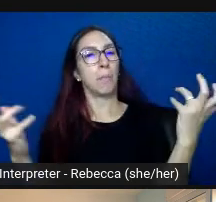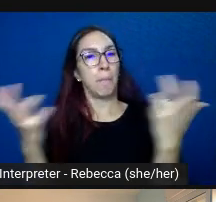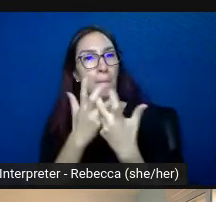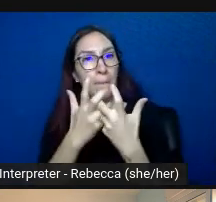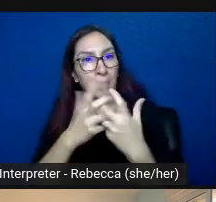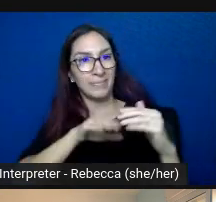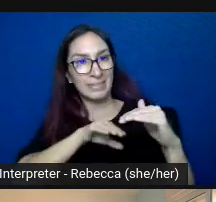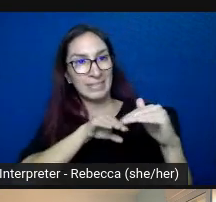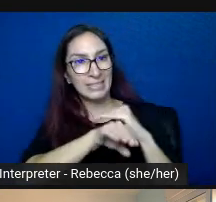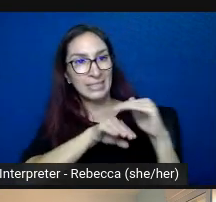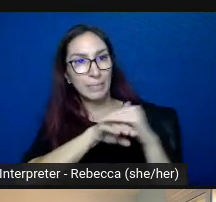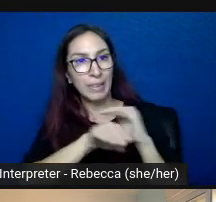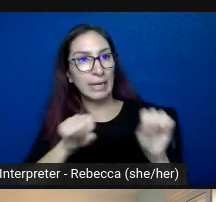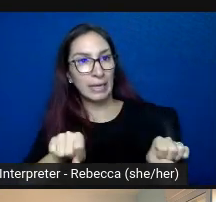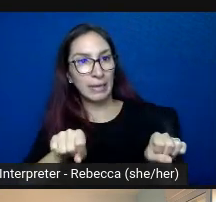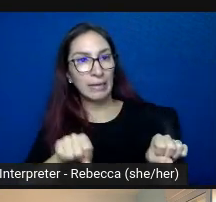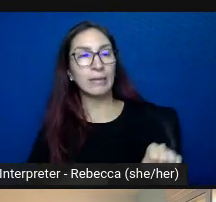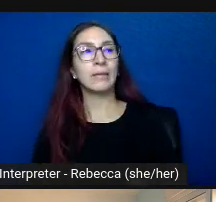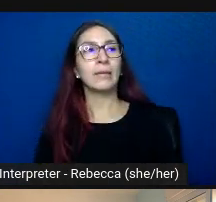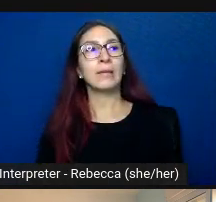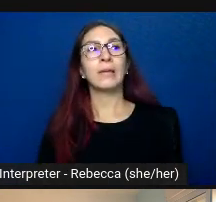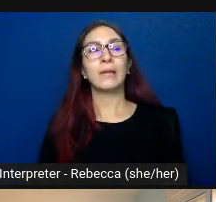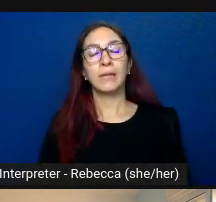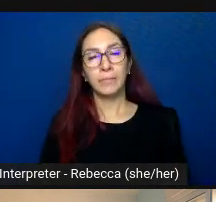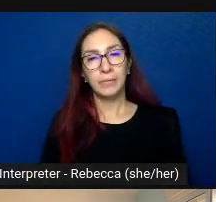but they were more boring.